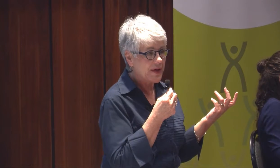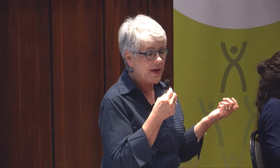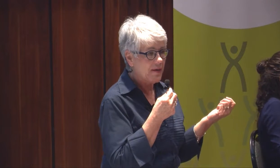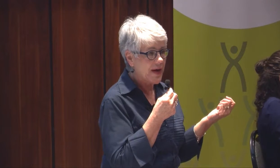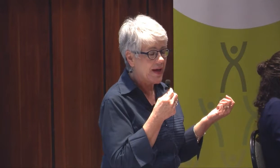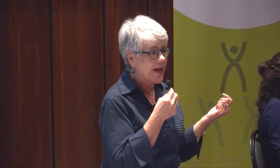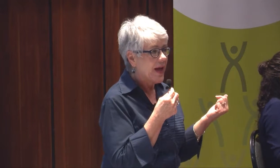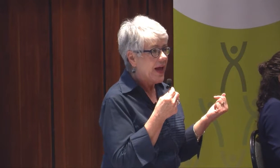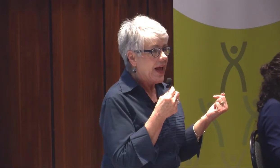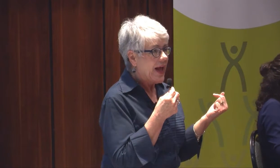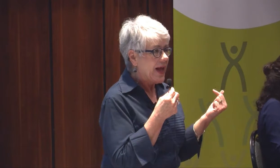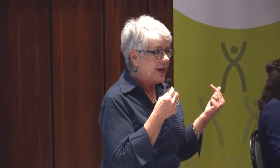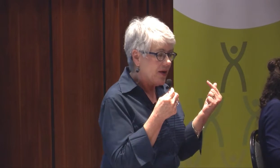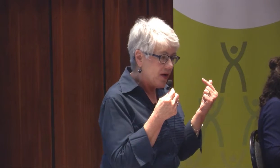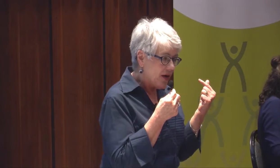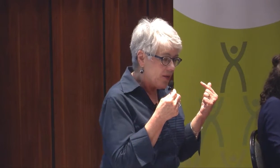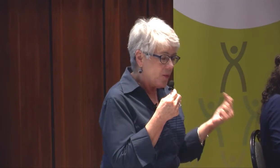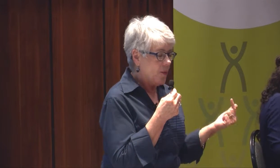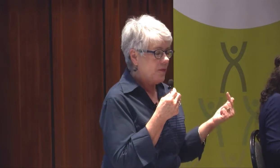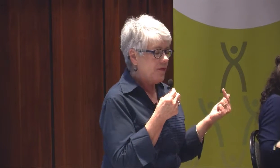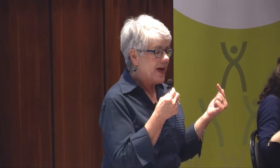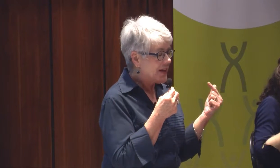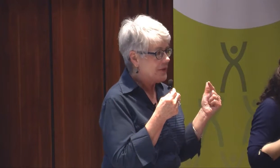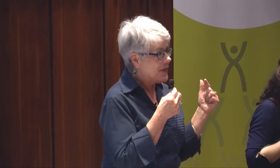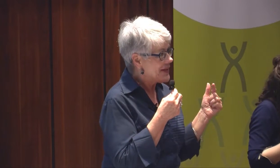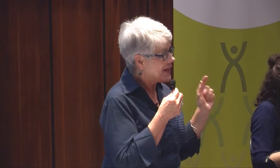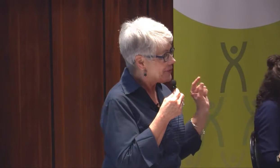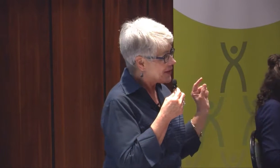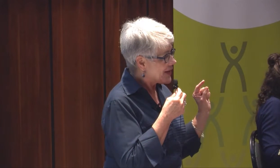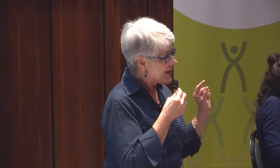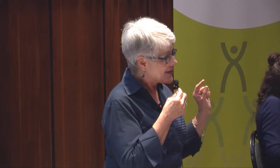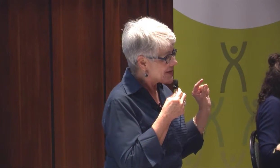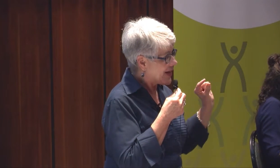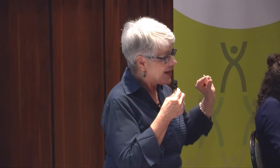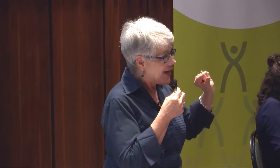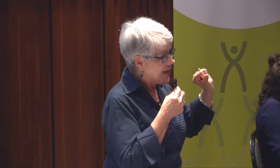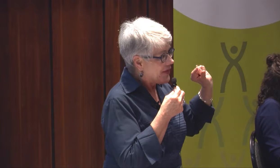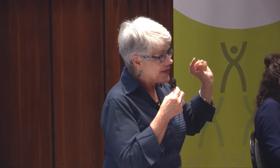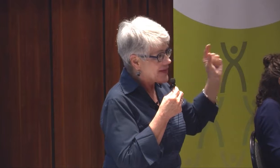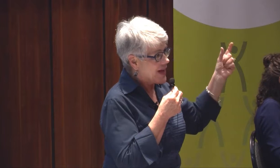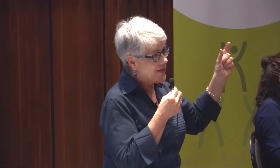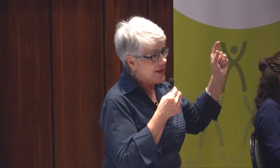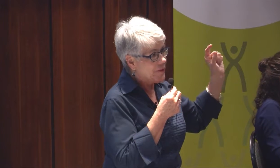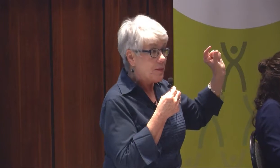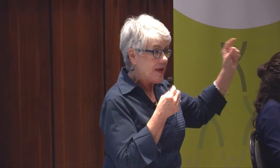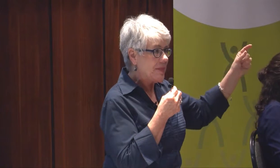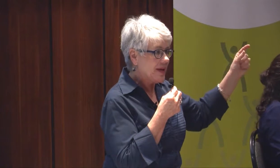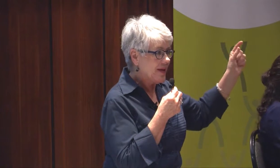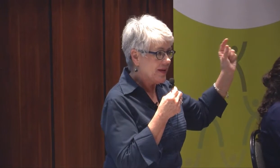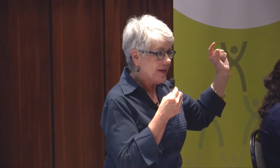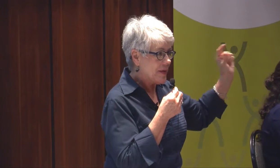figure out why. And finally one day, he realized that the sound of the beeping in